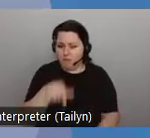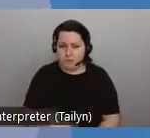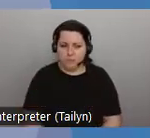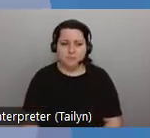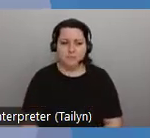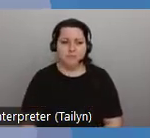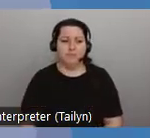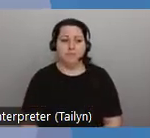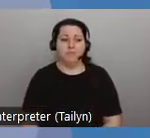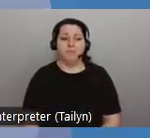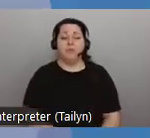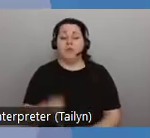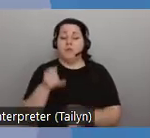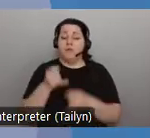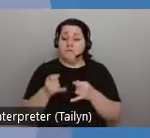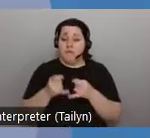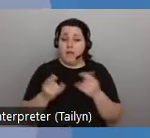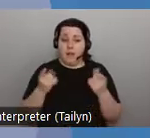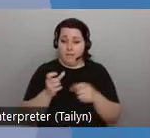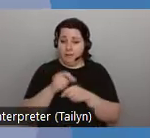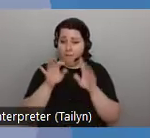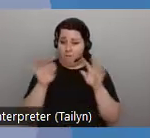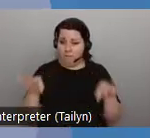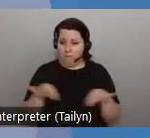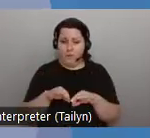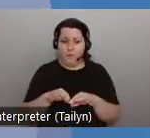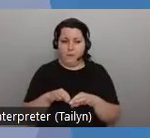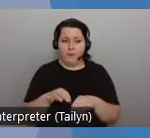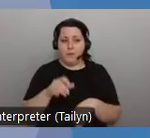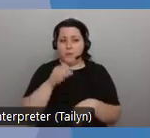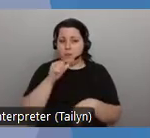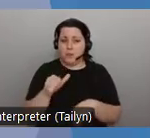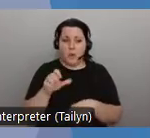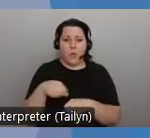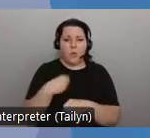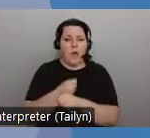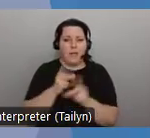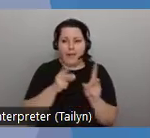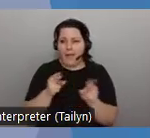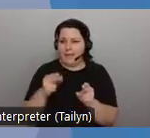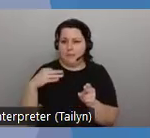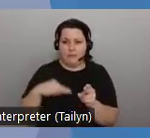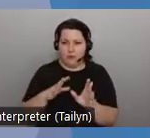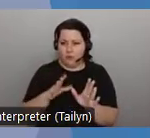and spacing to create a pleasing aesthetic without resorting to using a table.